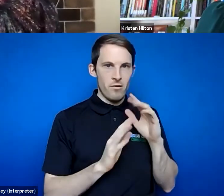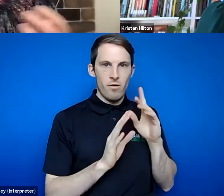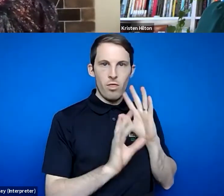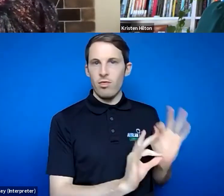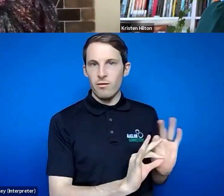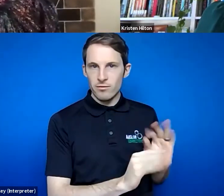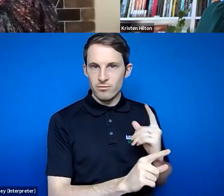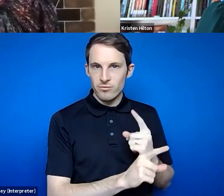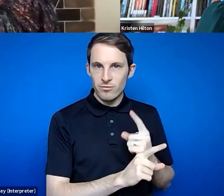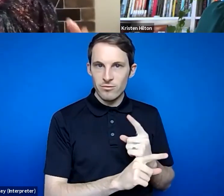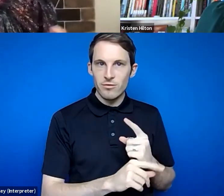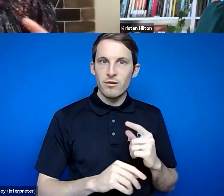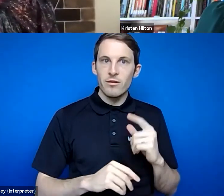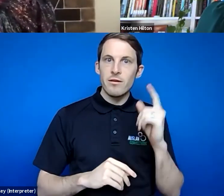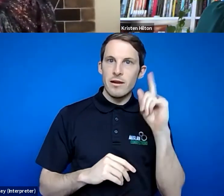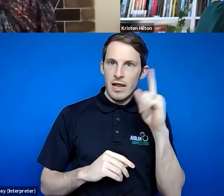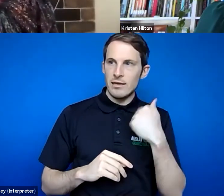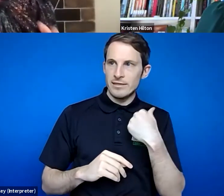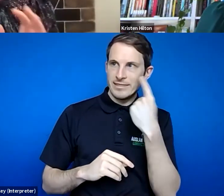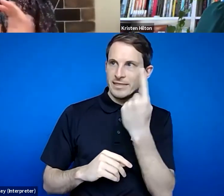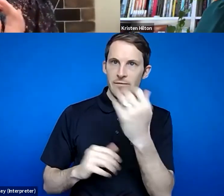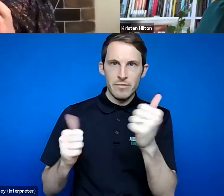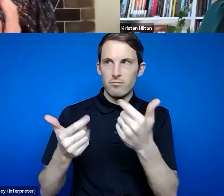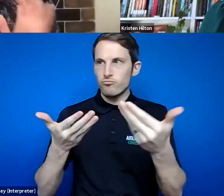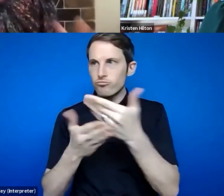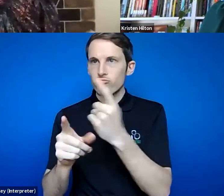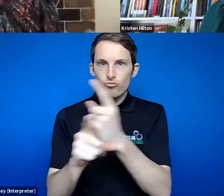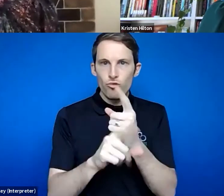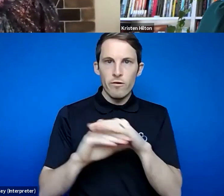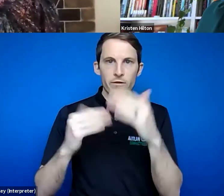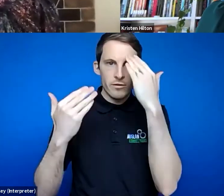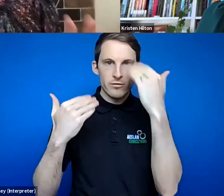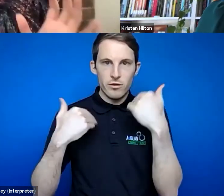and having an active dialogue around mental health. So I think, you know, that's good.